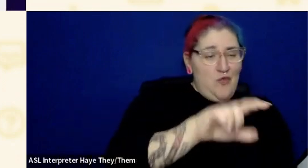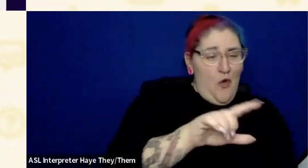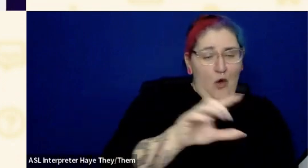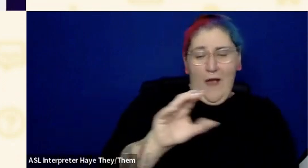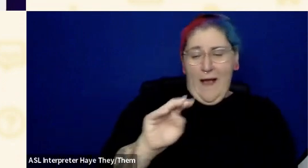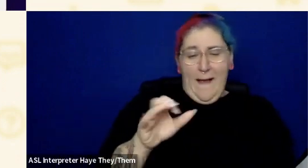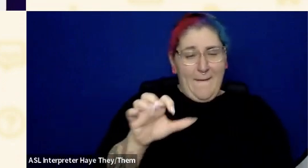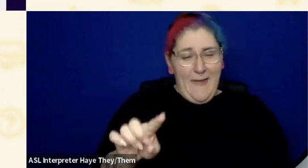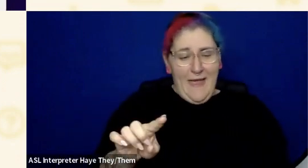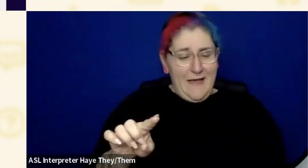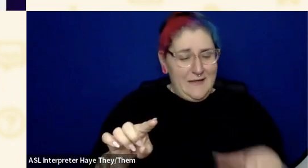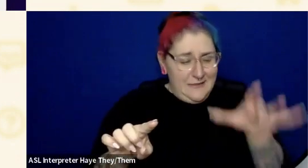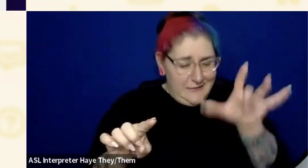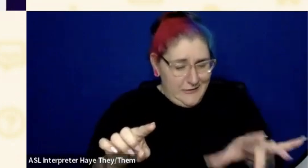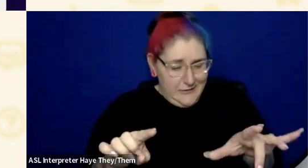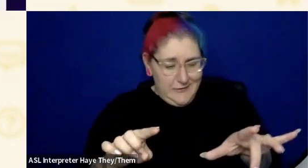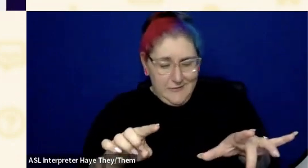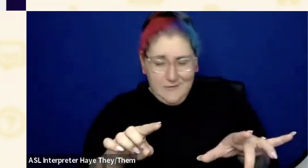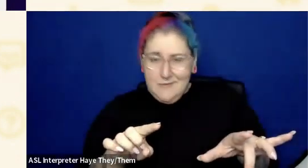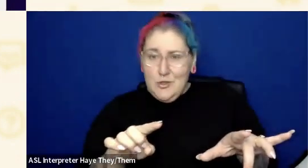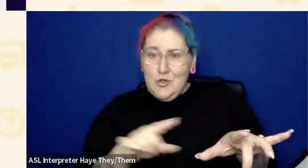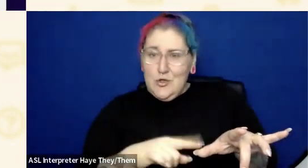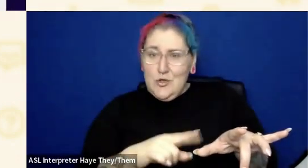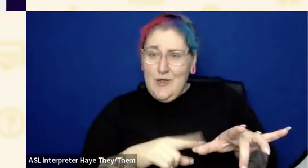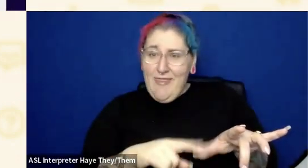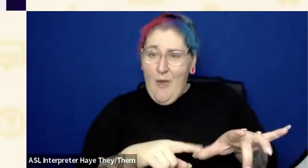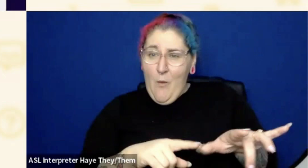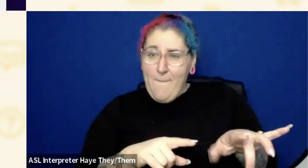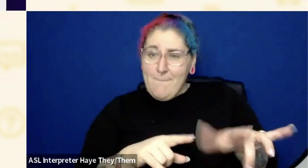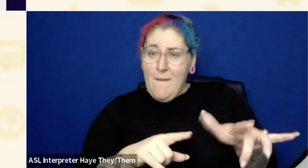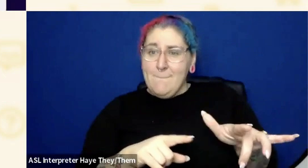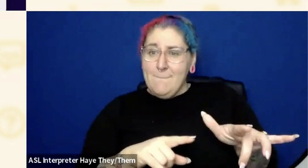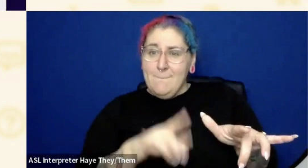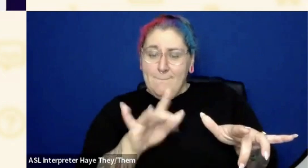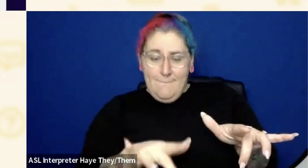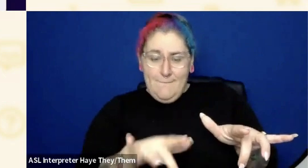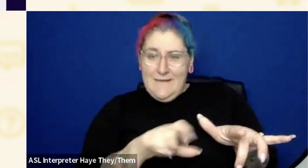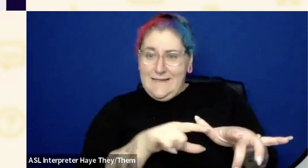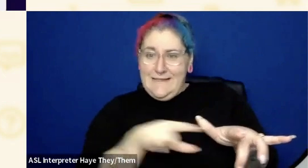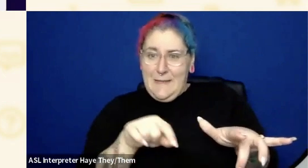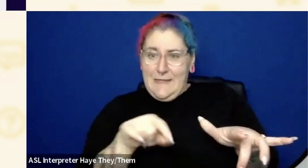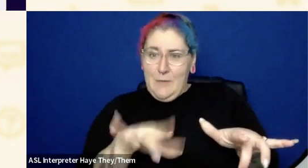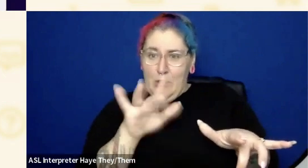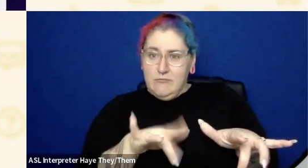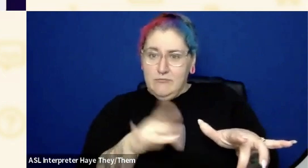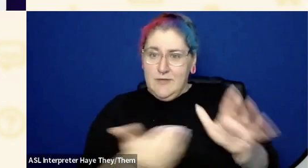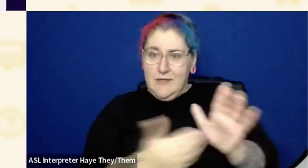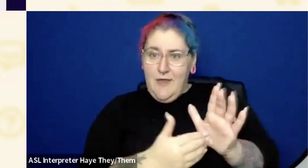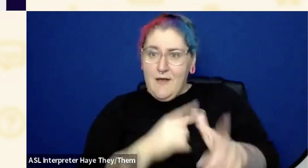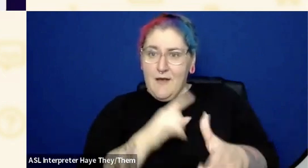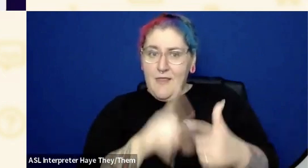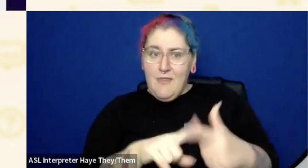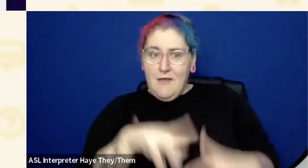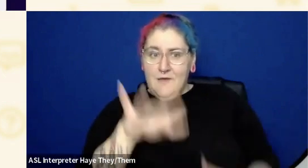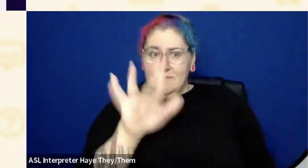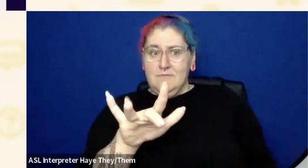release the Control or Command key, press Spacebar again and then press Tab to leave the Multi-Select.